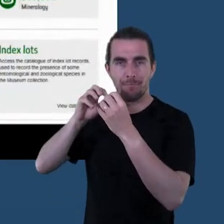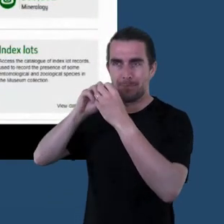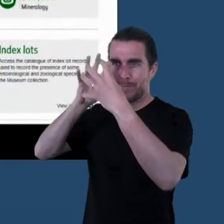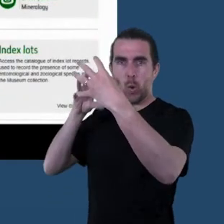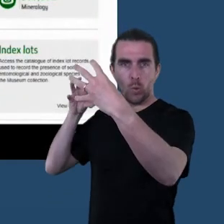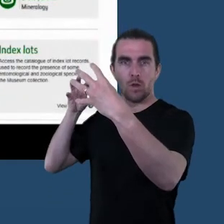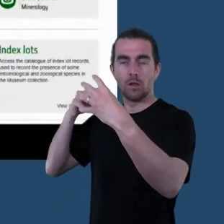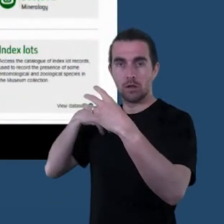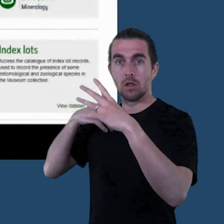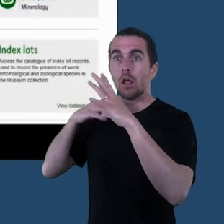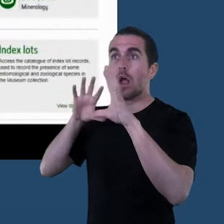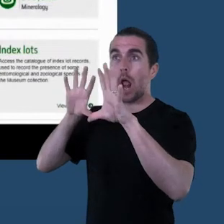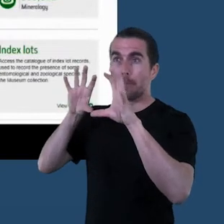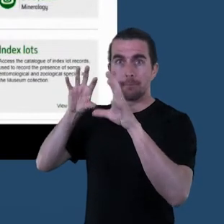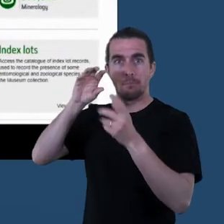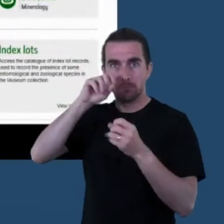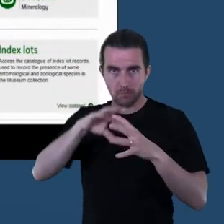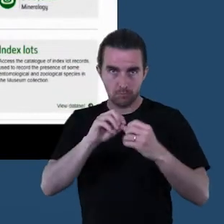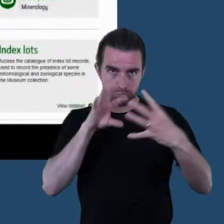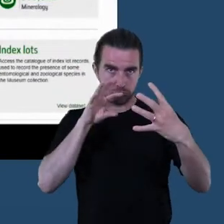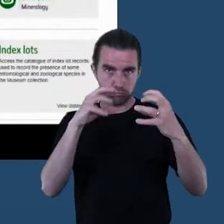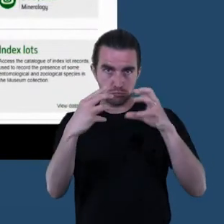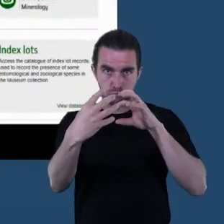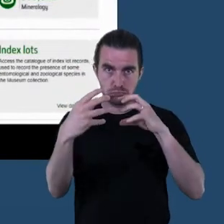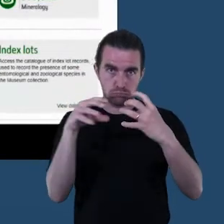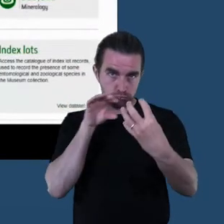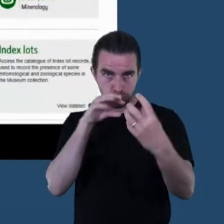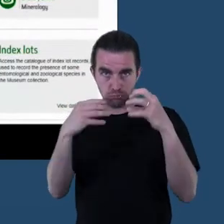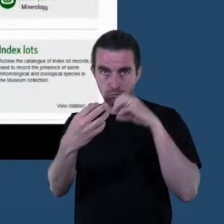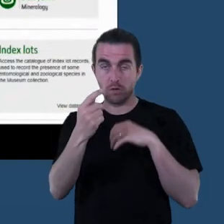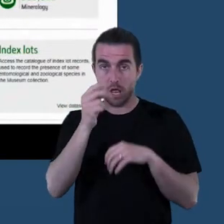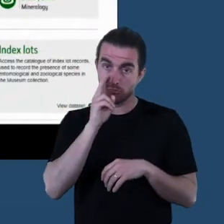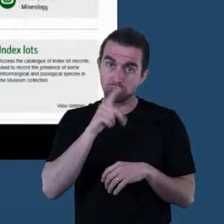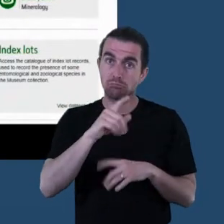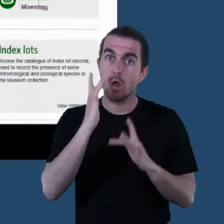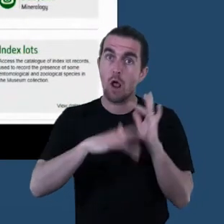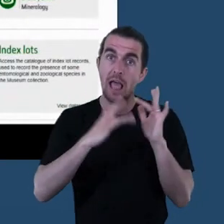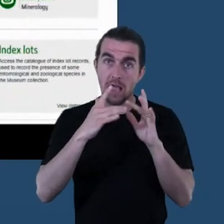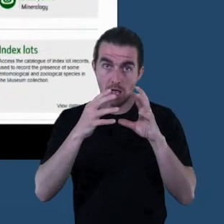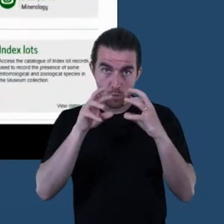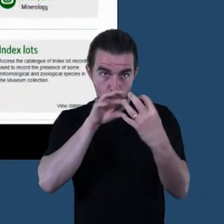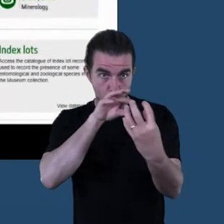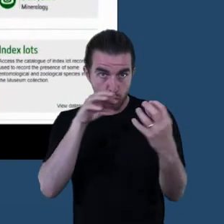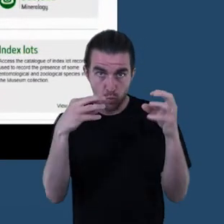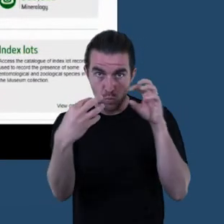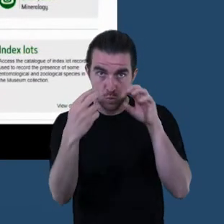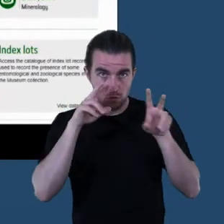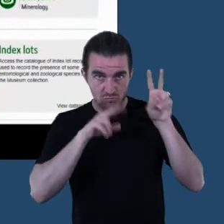And we created a computer model, which is available on the museum's website. We're trying to get as much information out